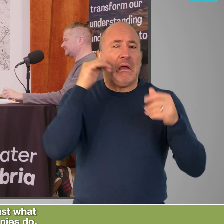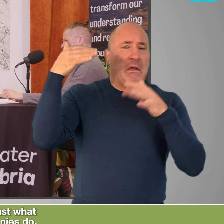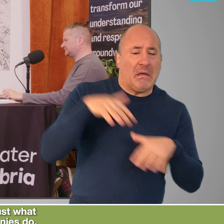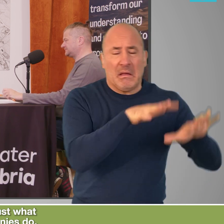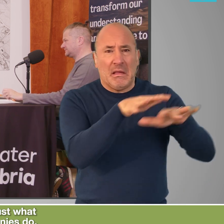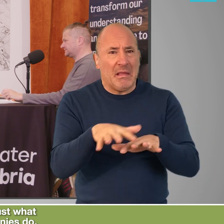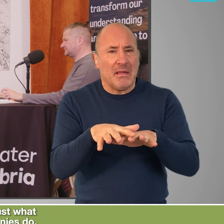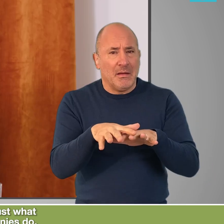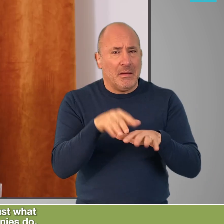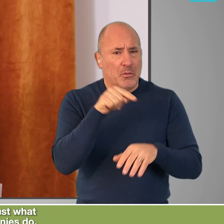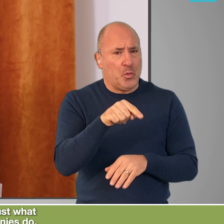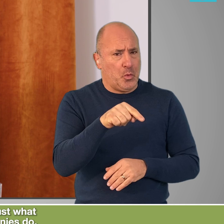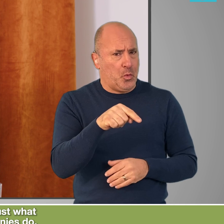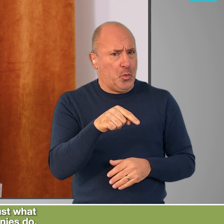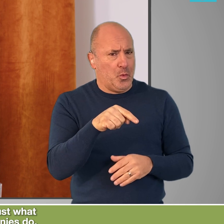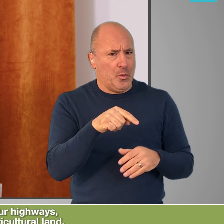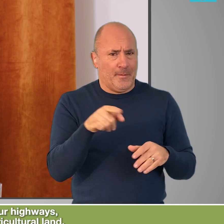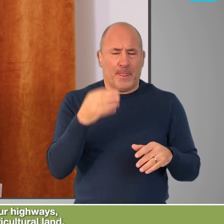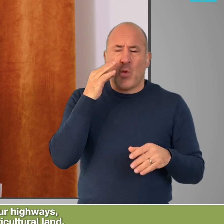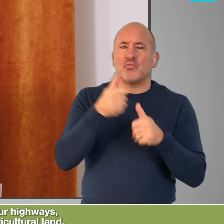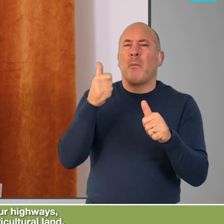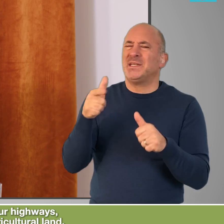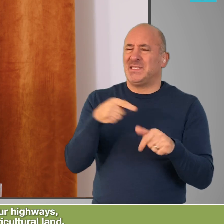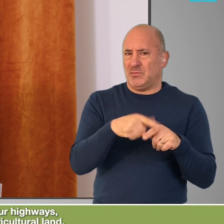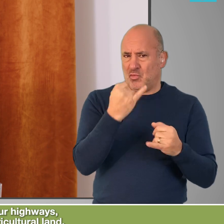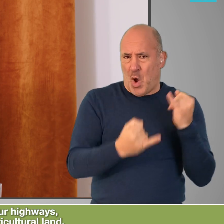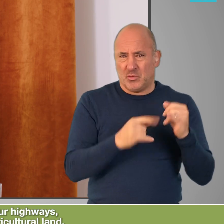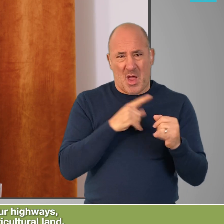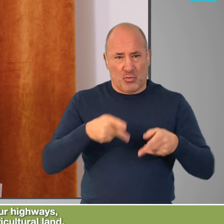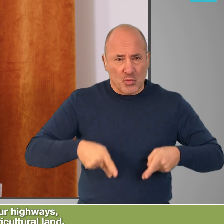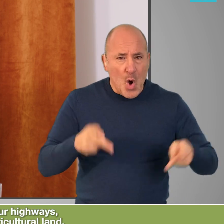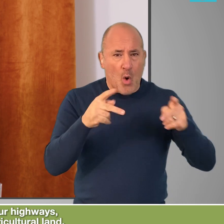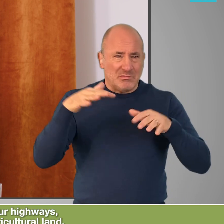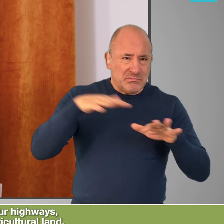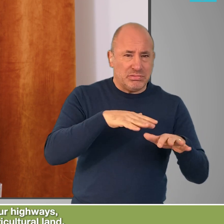bit bigger than just what the water companies do. It's what comes off our highways, it's what comes off agricultural land.